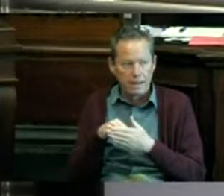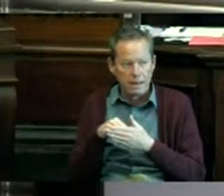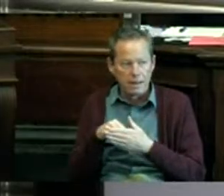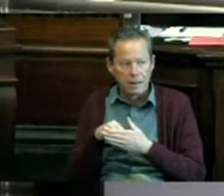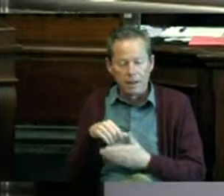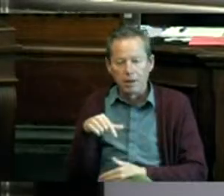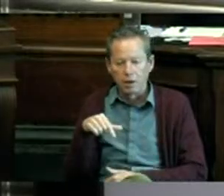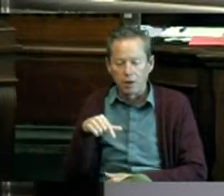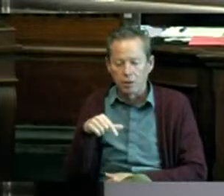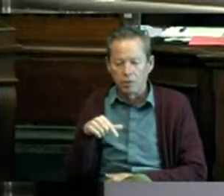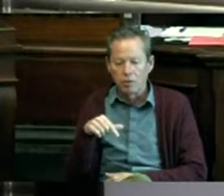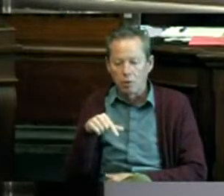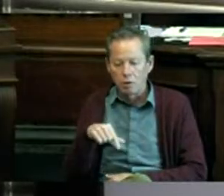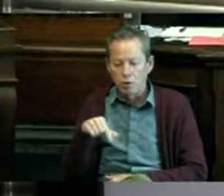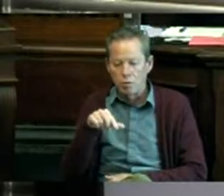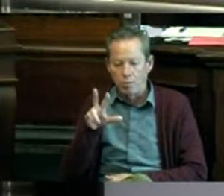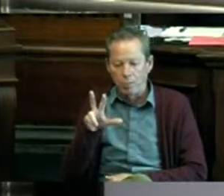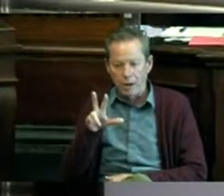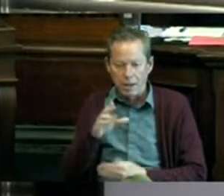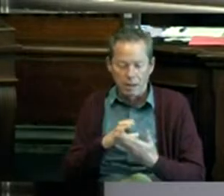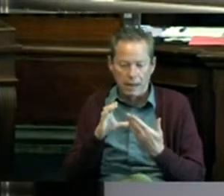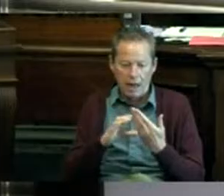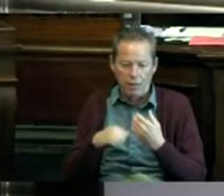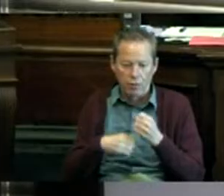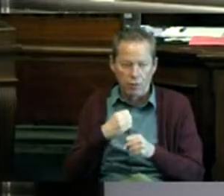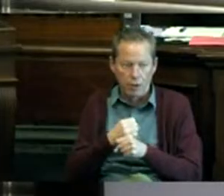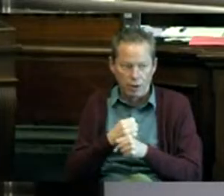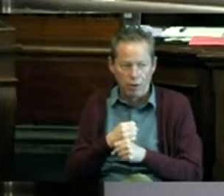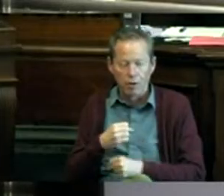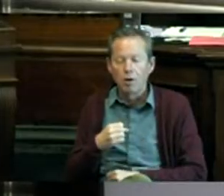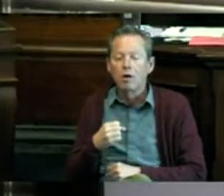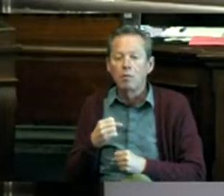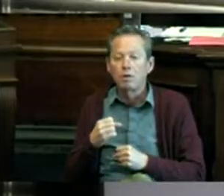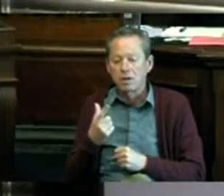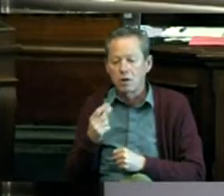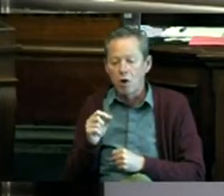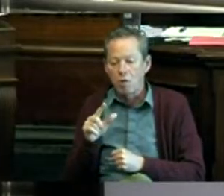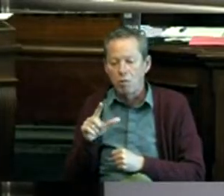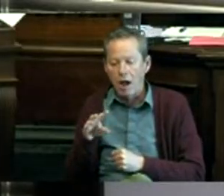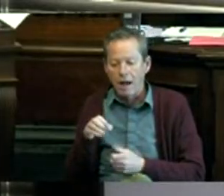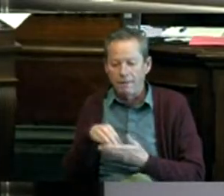understand how many projects I